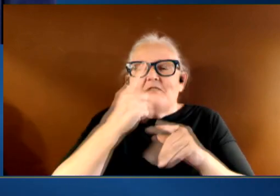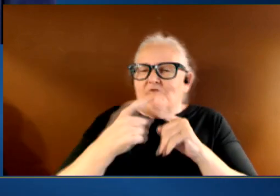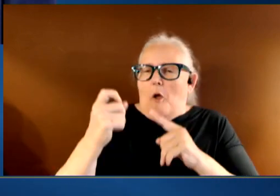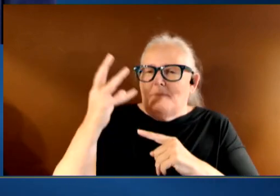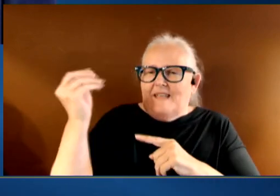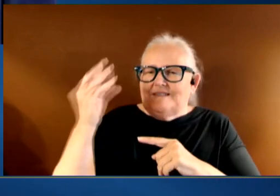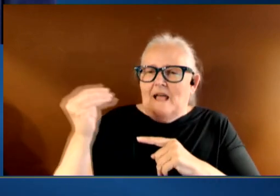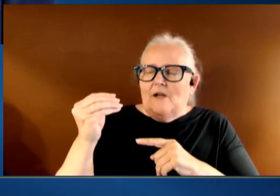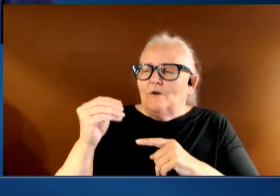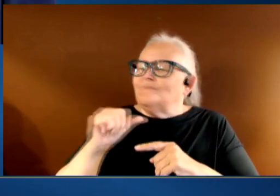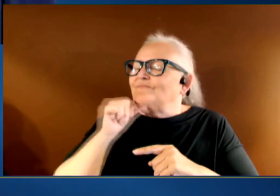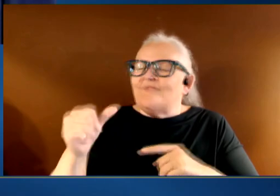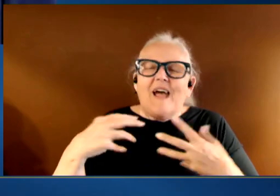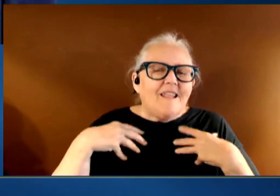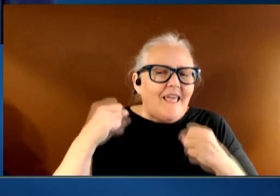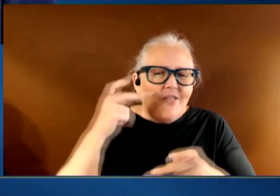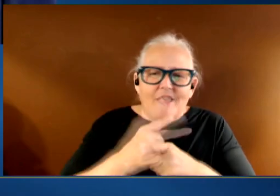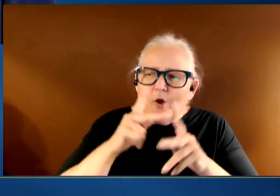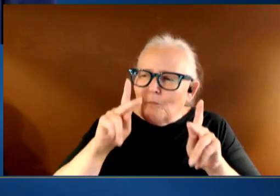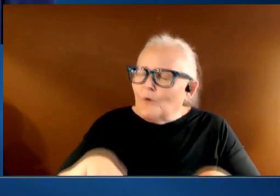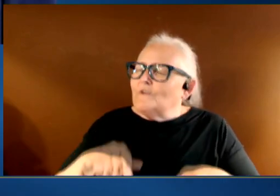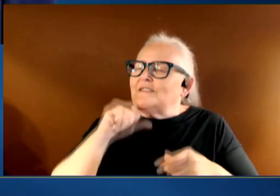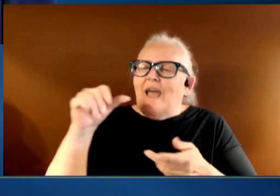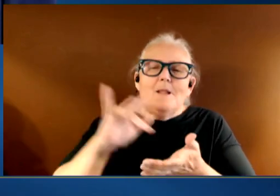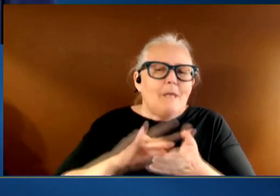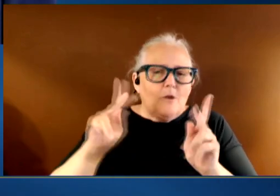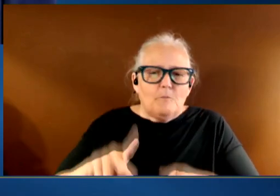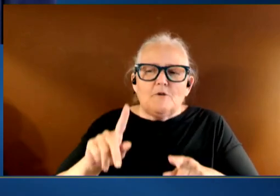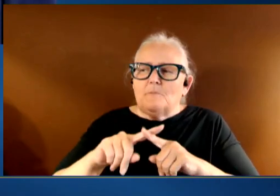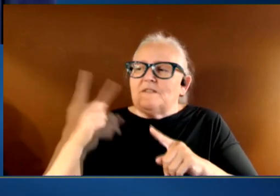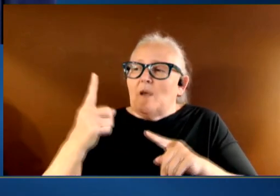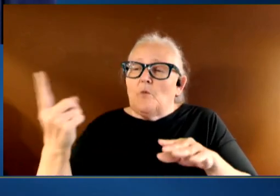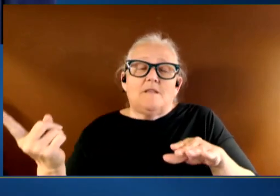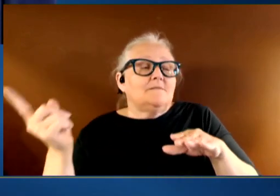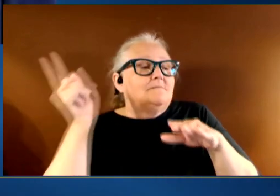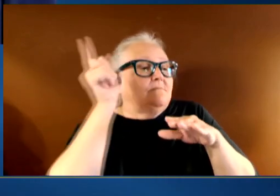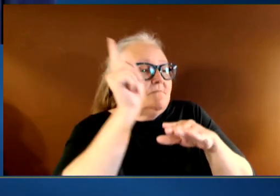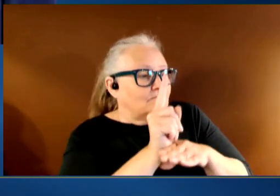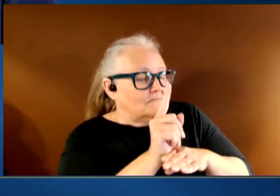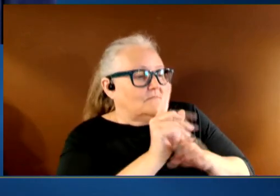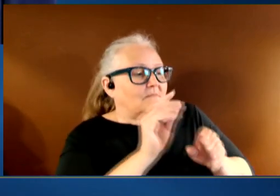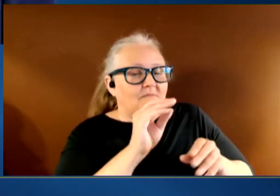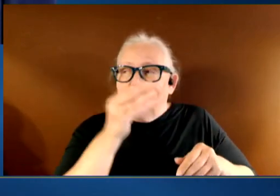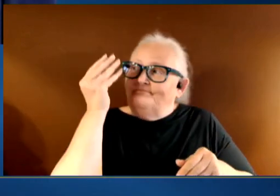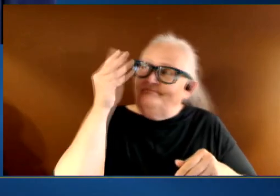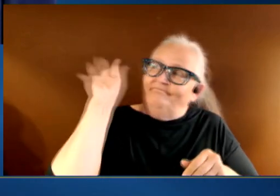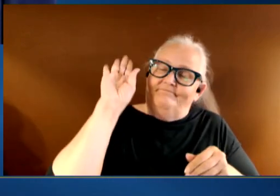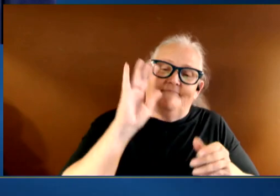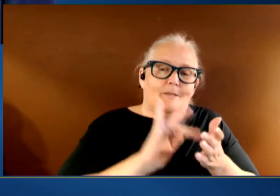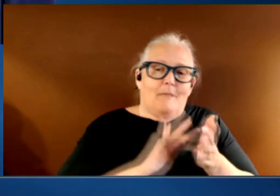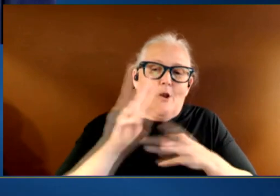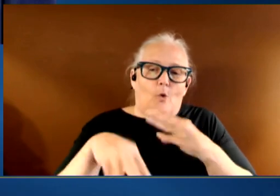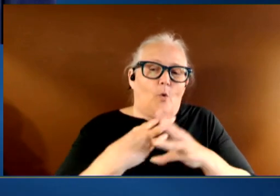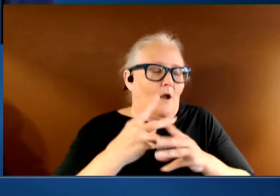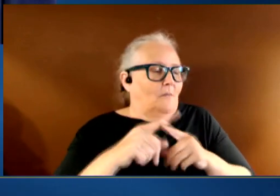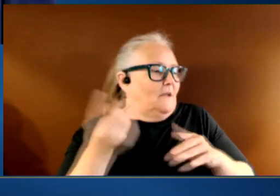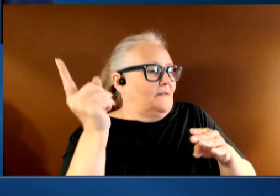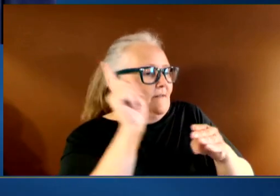outside of the medical space. I think that's also very effective, having that, as well.